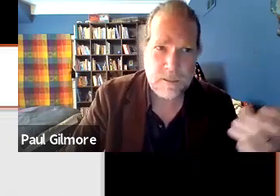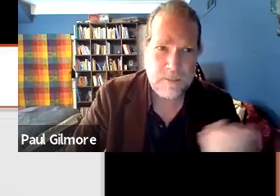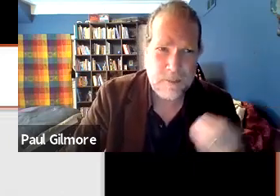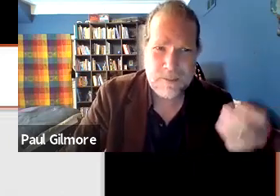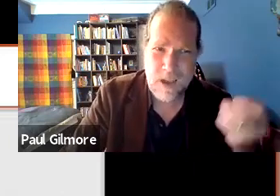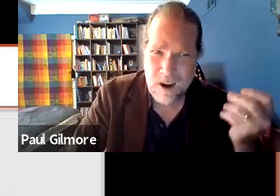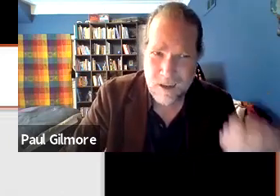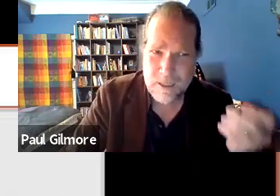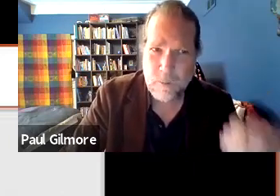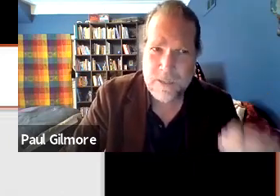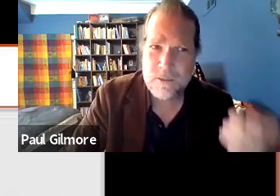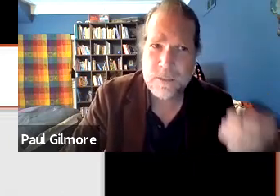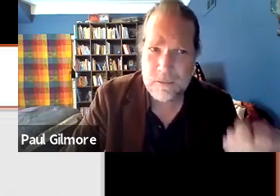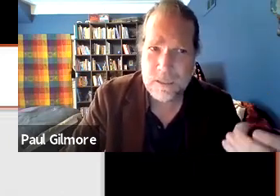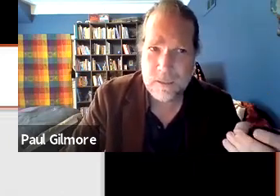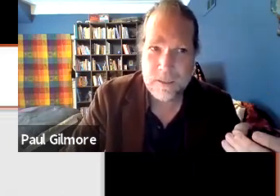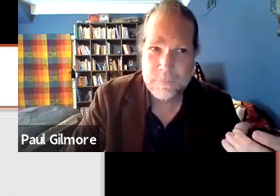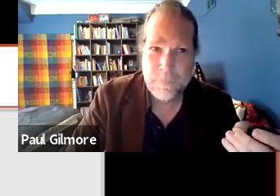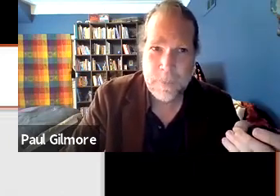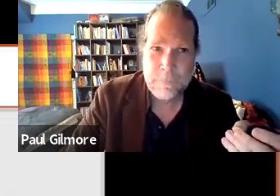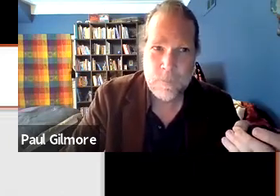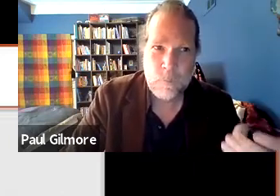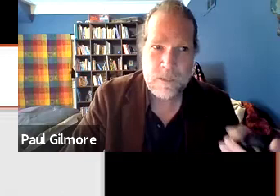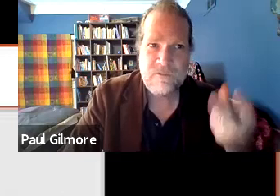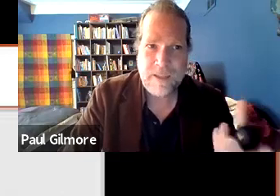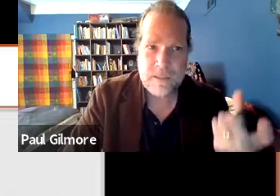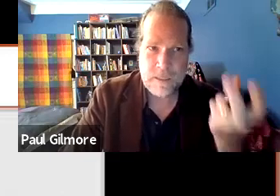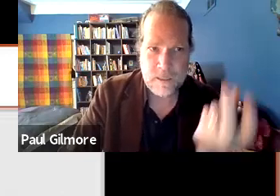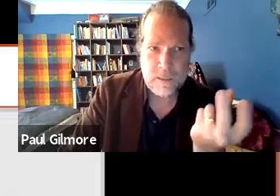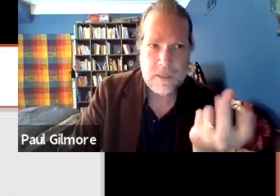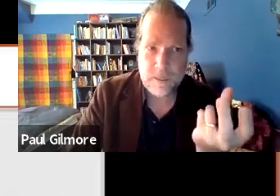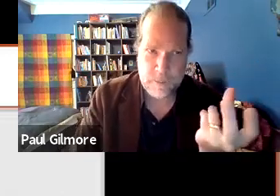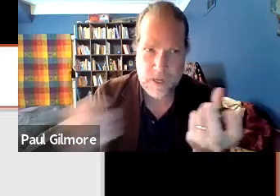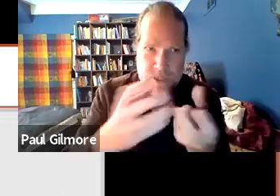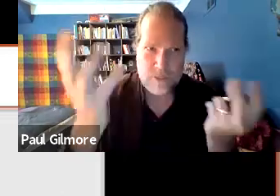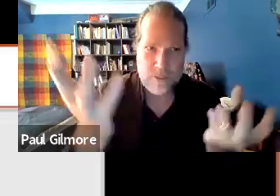legally? Well, there's hardly a way to do it illegally. we invent illegal immigration in